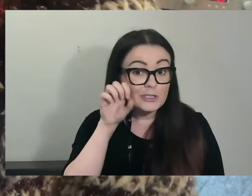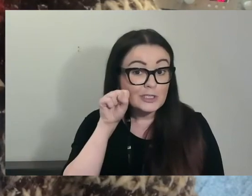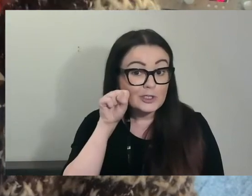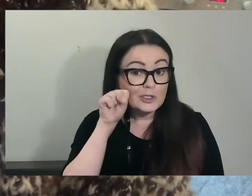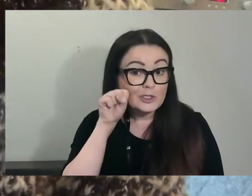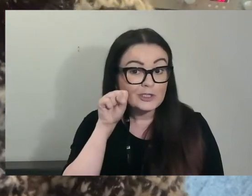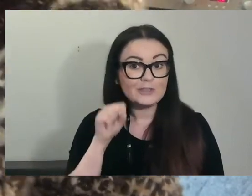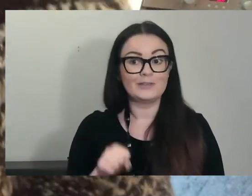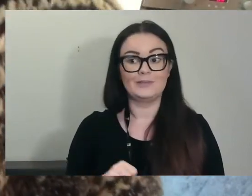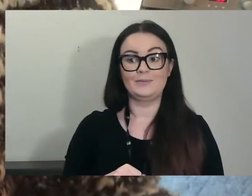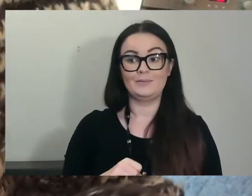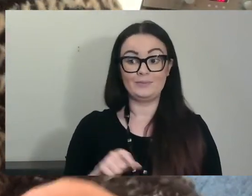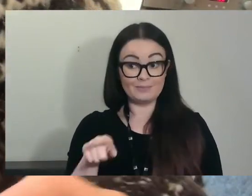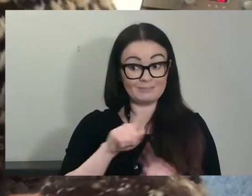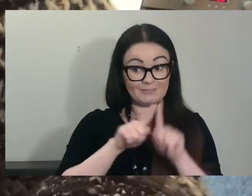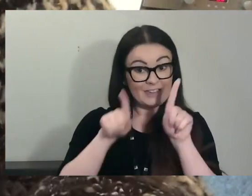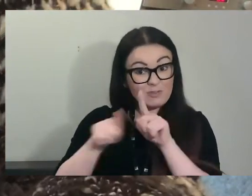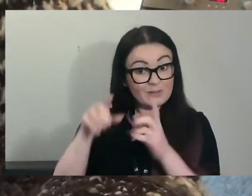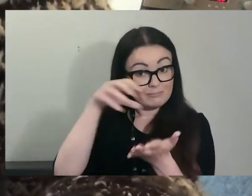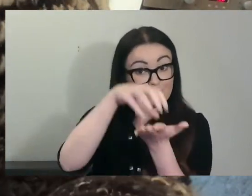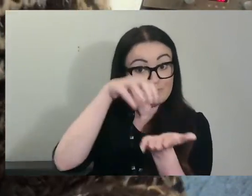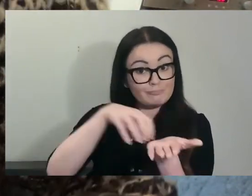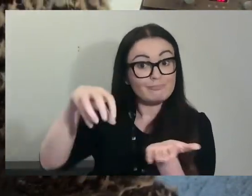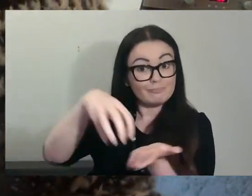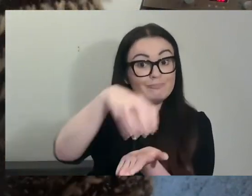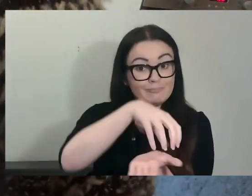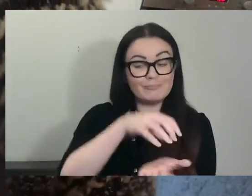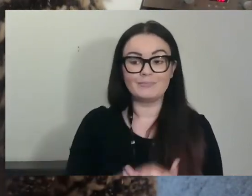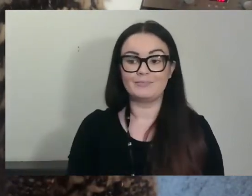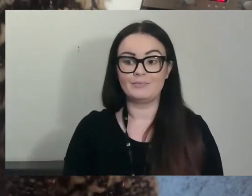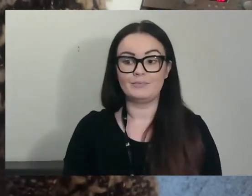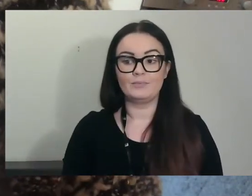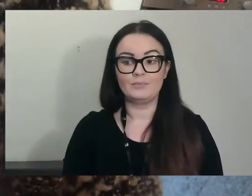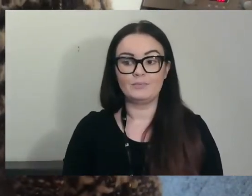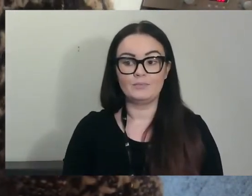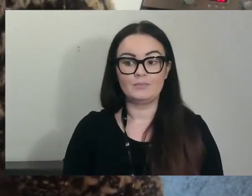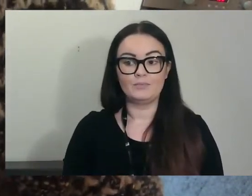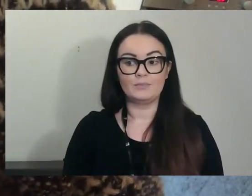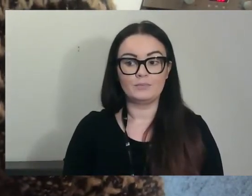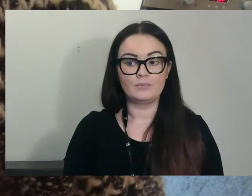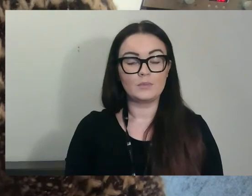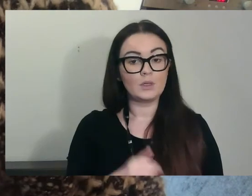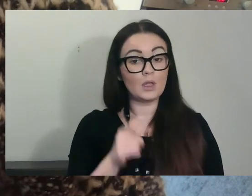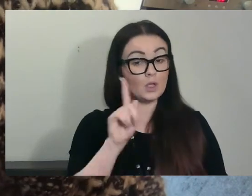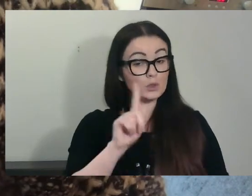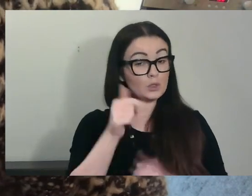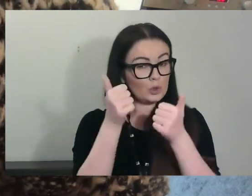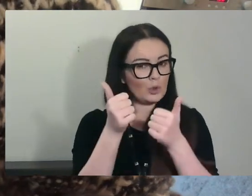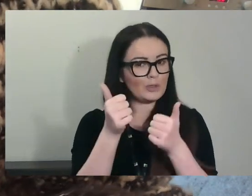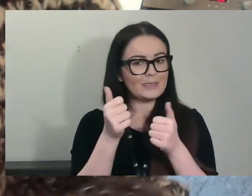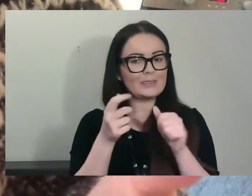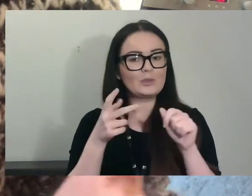get some quite interesting marks from. It's a good idea to cut them in half and leave